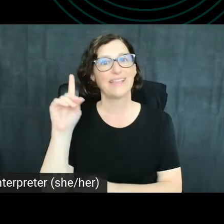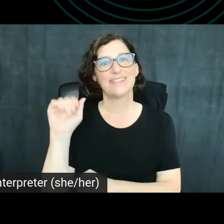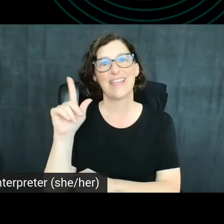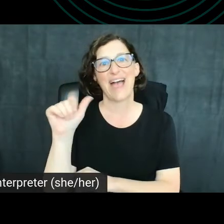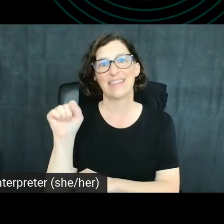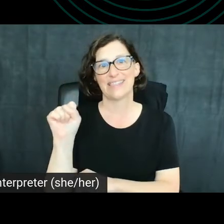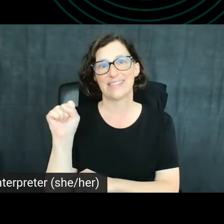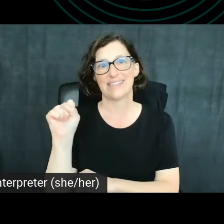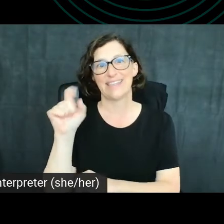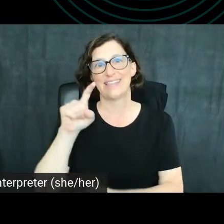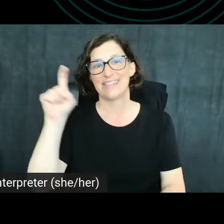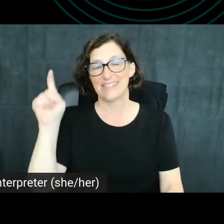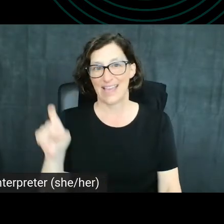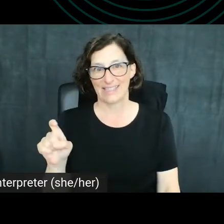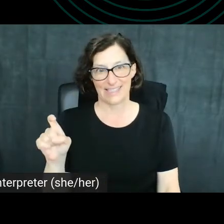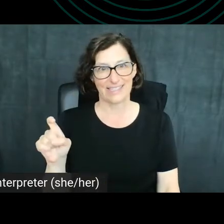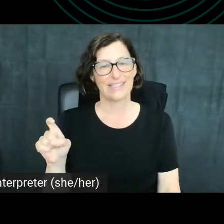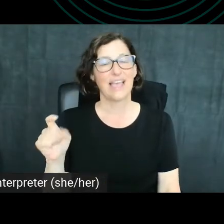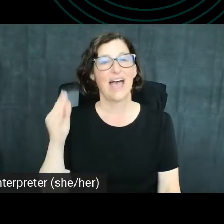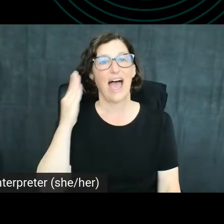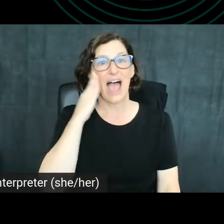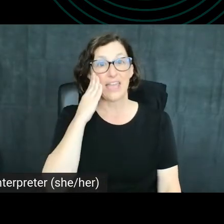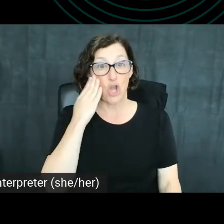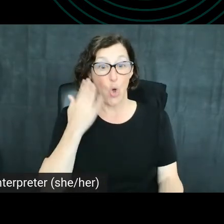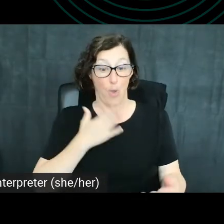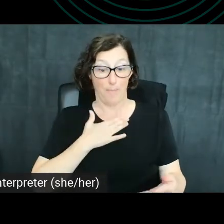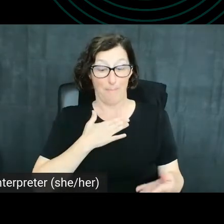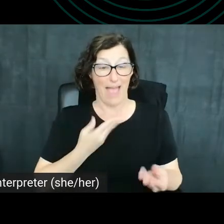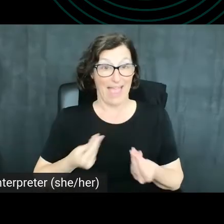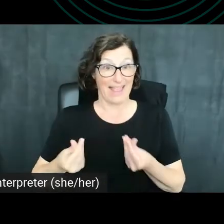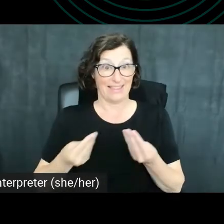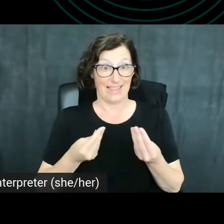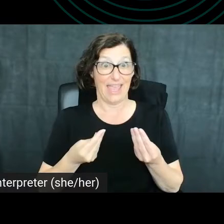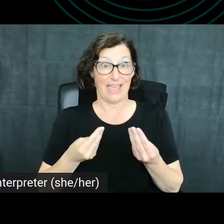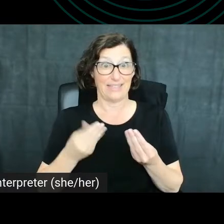I acknowledge that the land beneath my feet as the ancestral home of the Caddo,